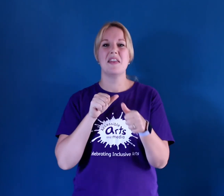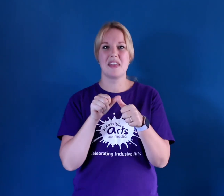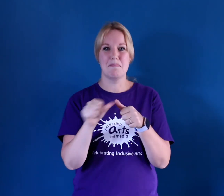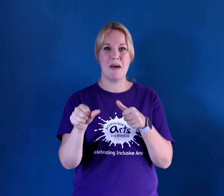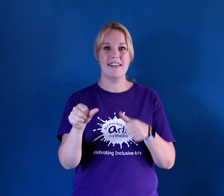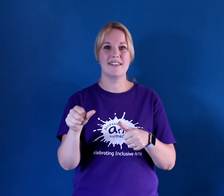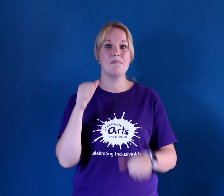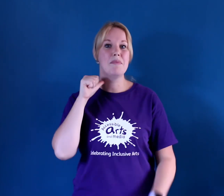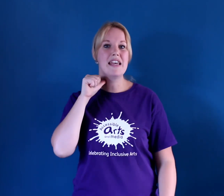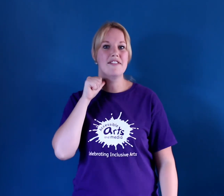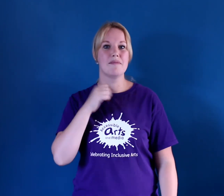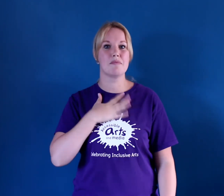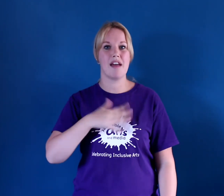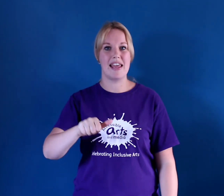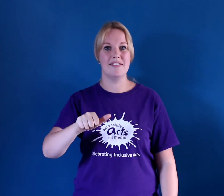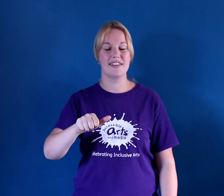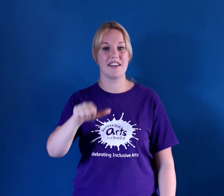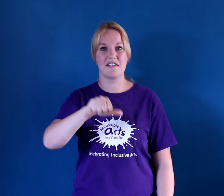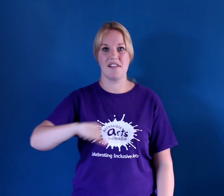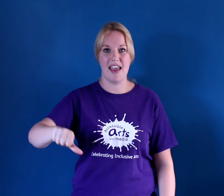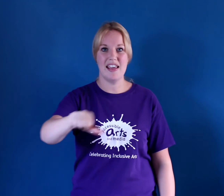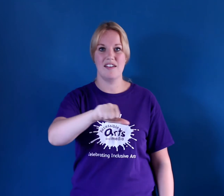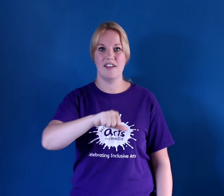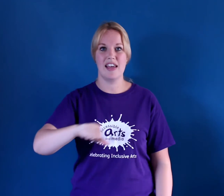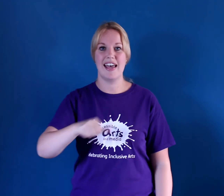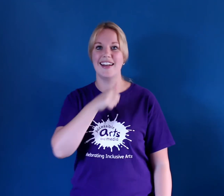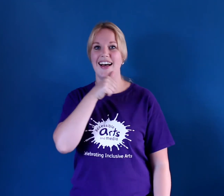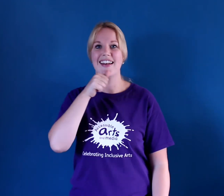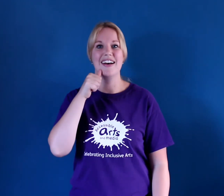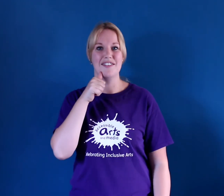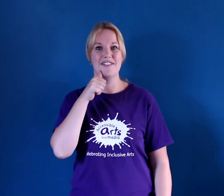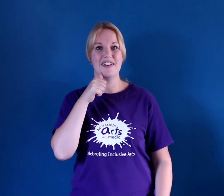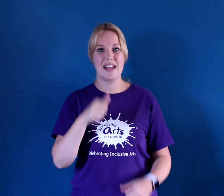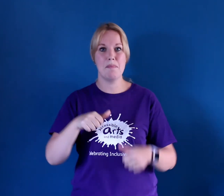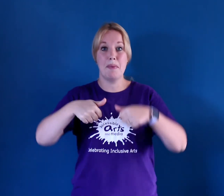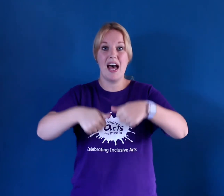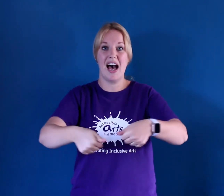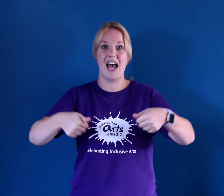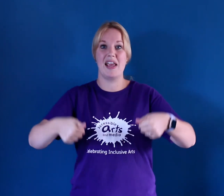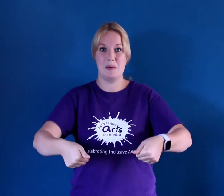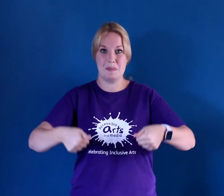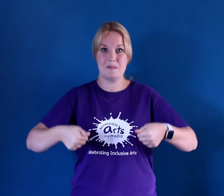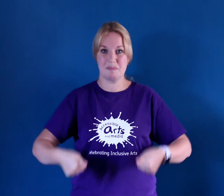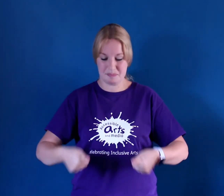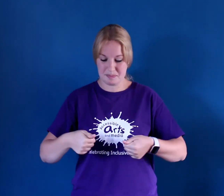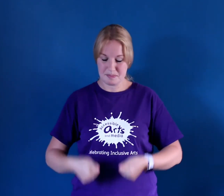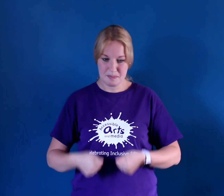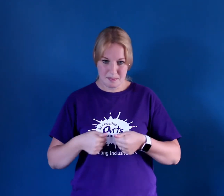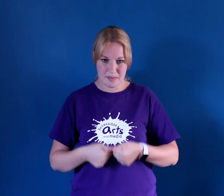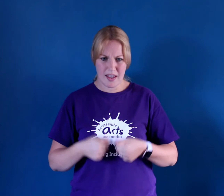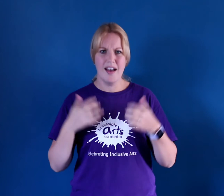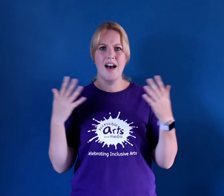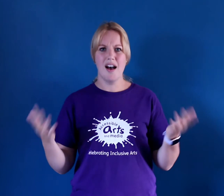The best beef braves the gravy in a lovely pie.